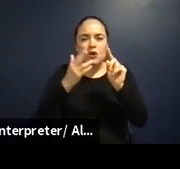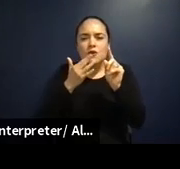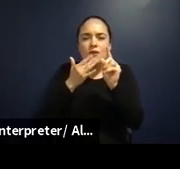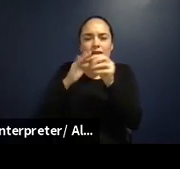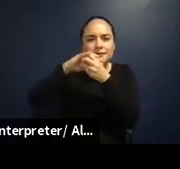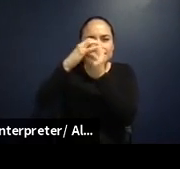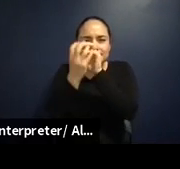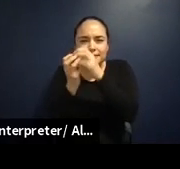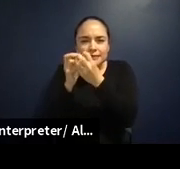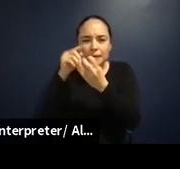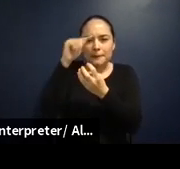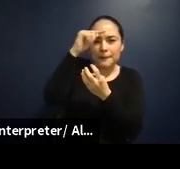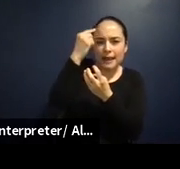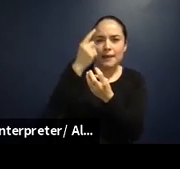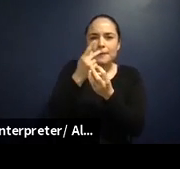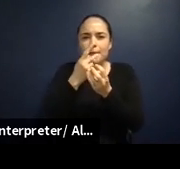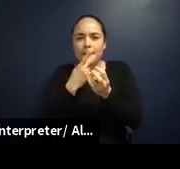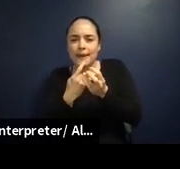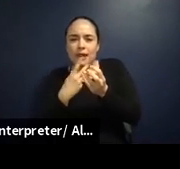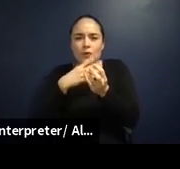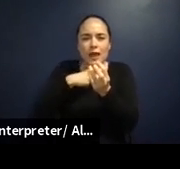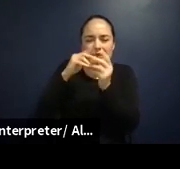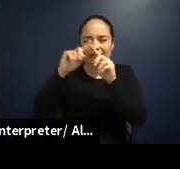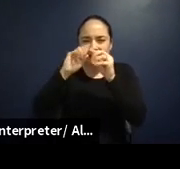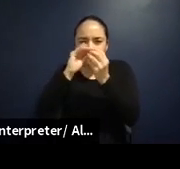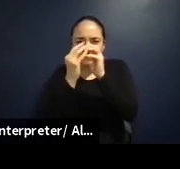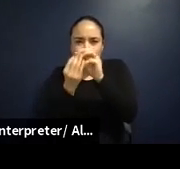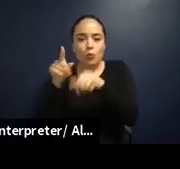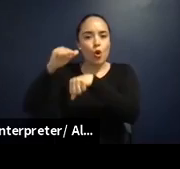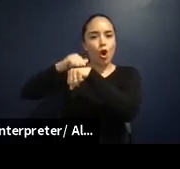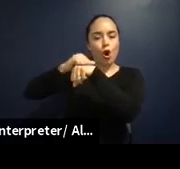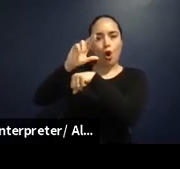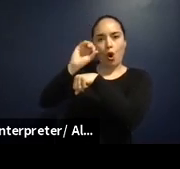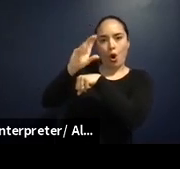and it has some pink and that's a rock. So a rock is made up of minerals, that's really the only